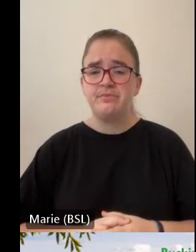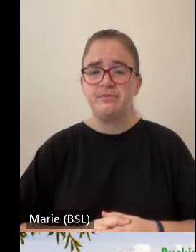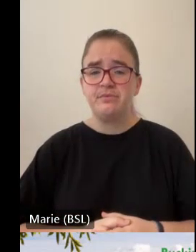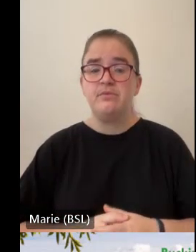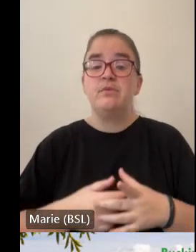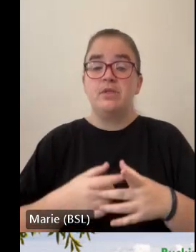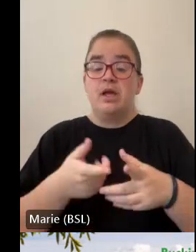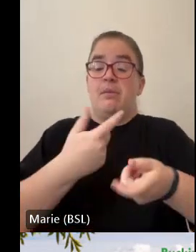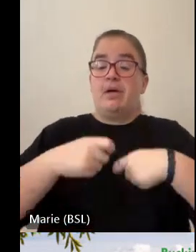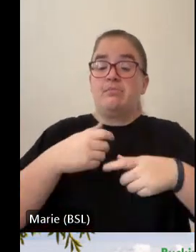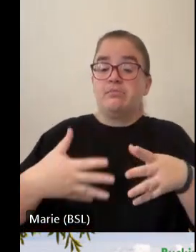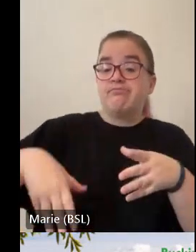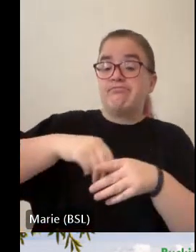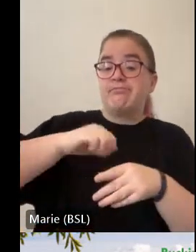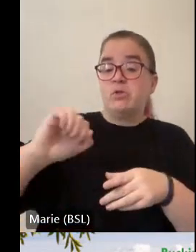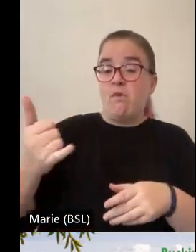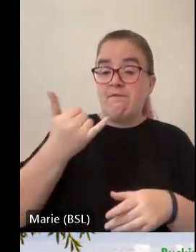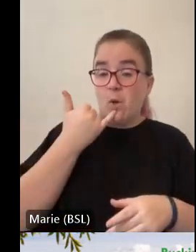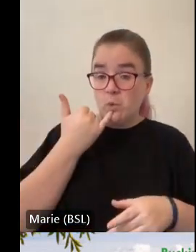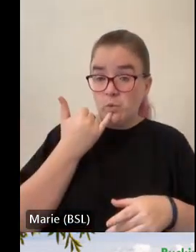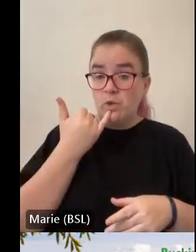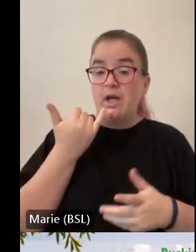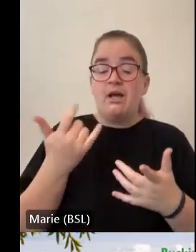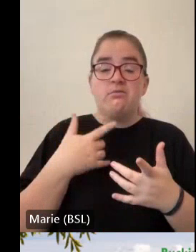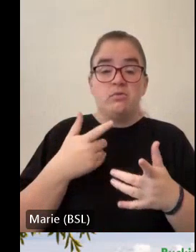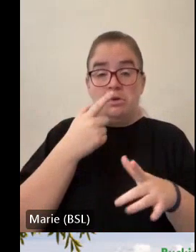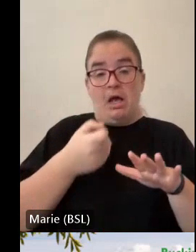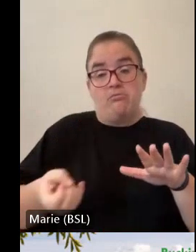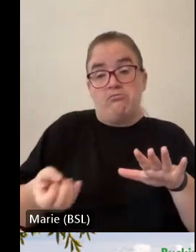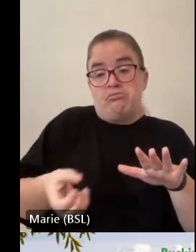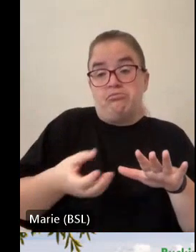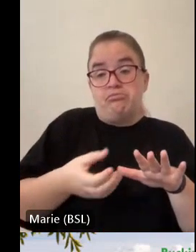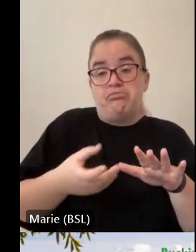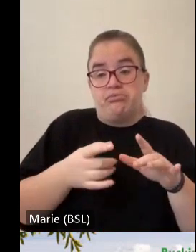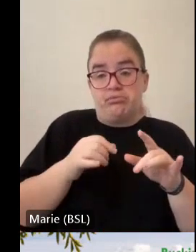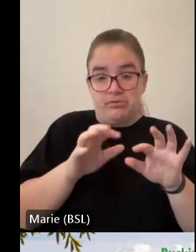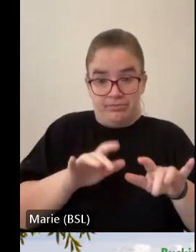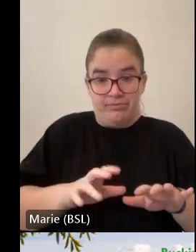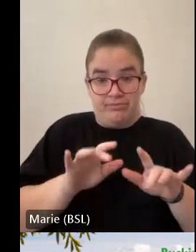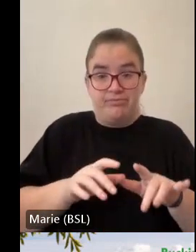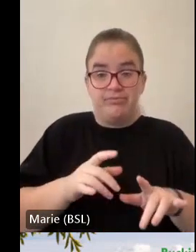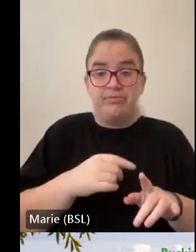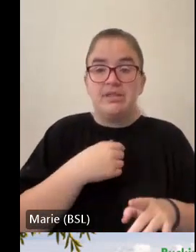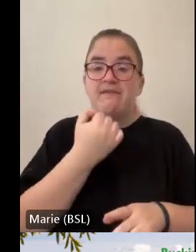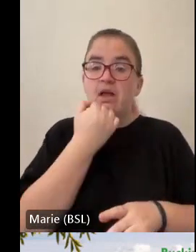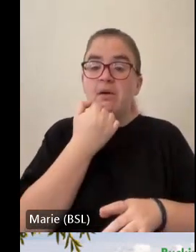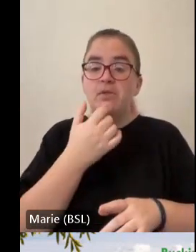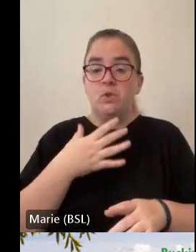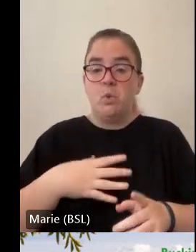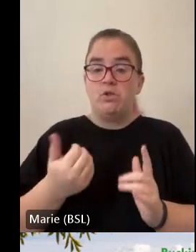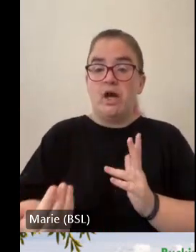So it becomes part of the phone. Essentially, you feed in the telephone numbers that you want to come straight through.